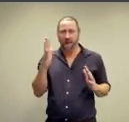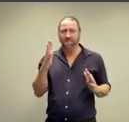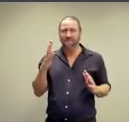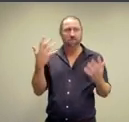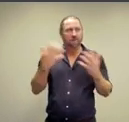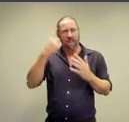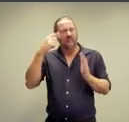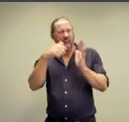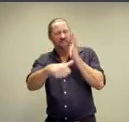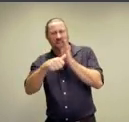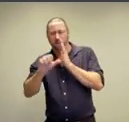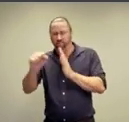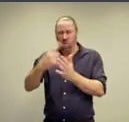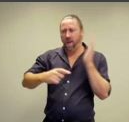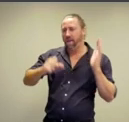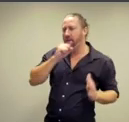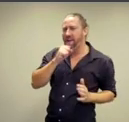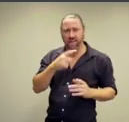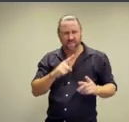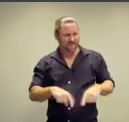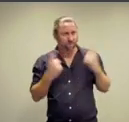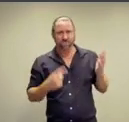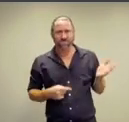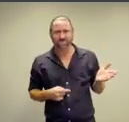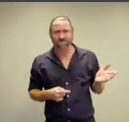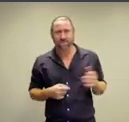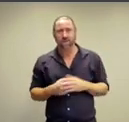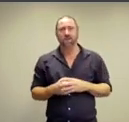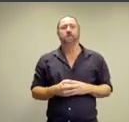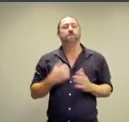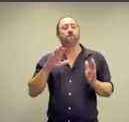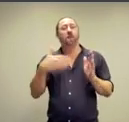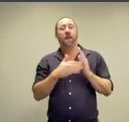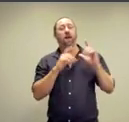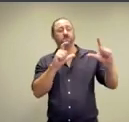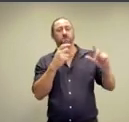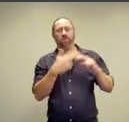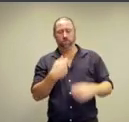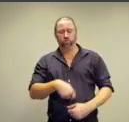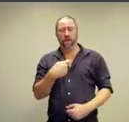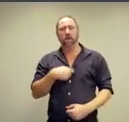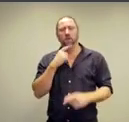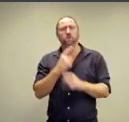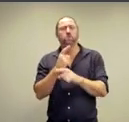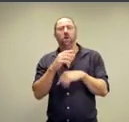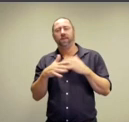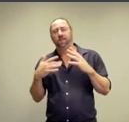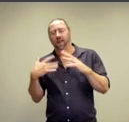attached to the jacket. It is a, this is a long way from that, the other thing it does and this is my last image of a jacket before we move on to